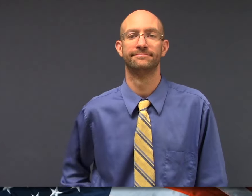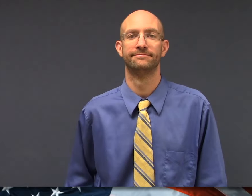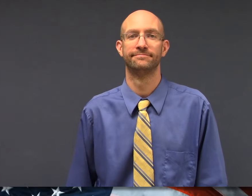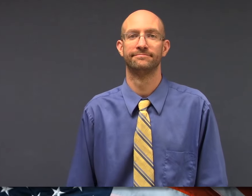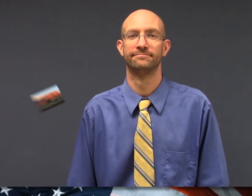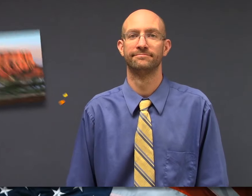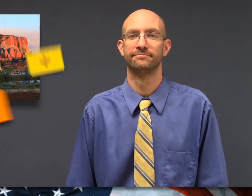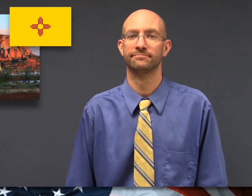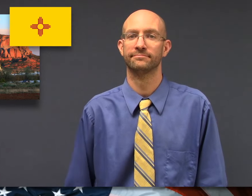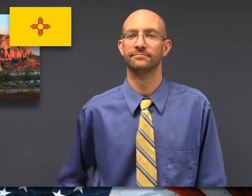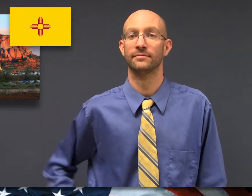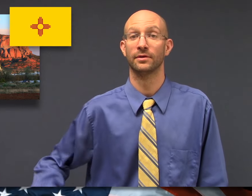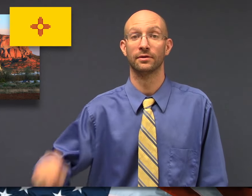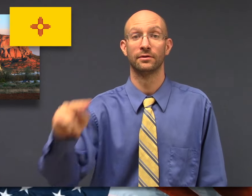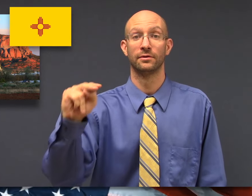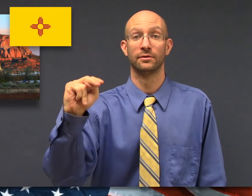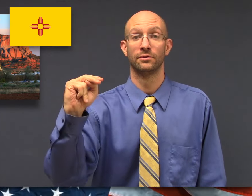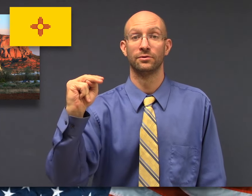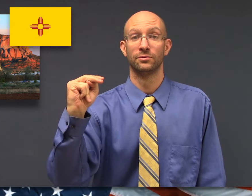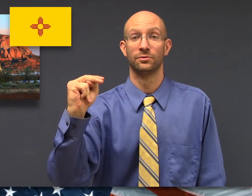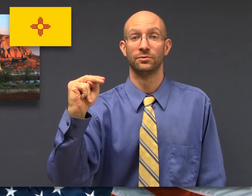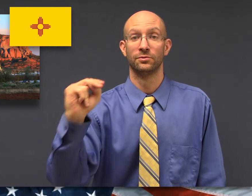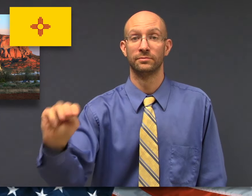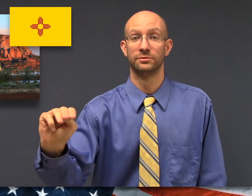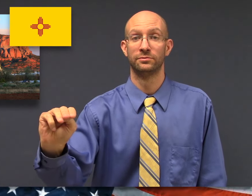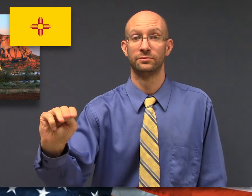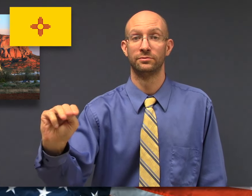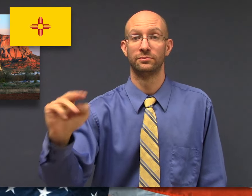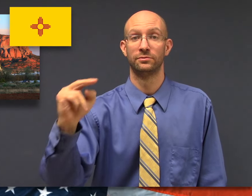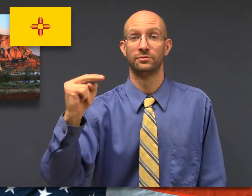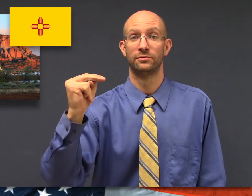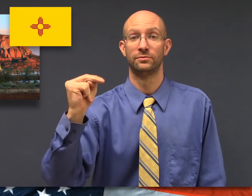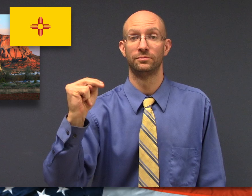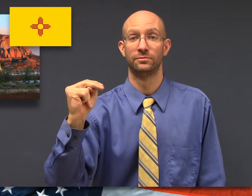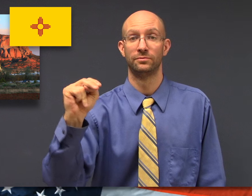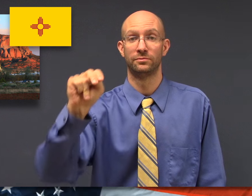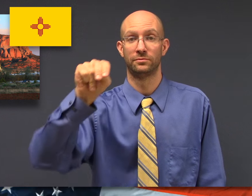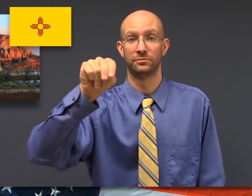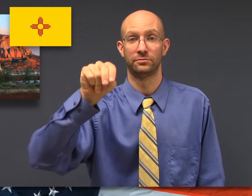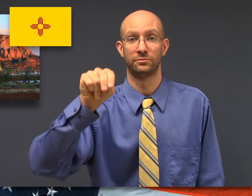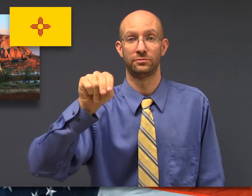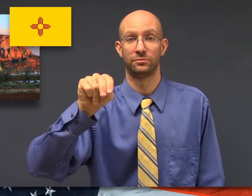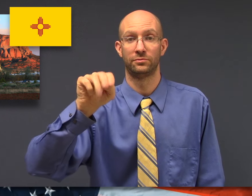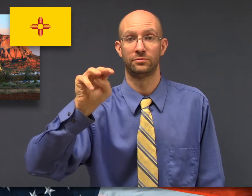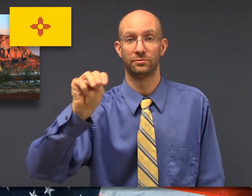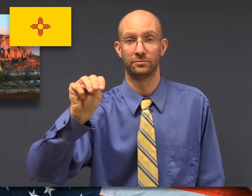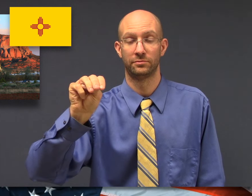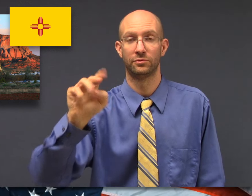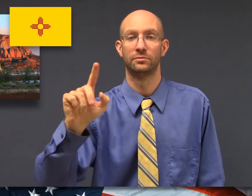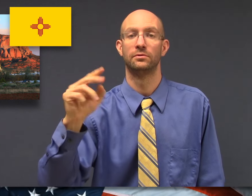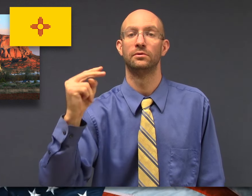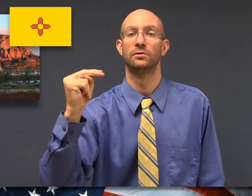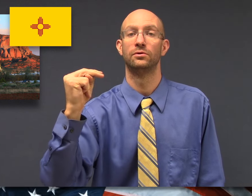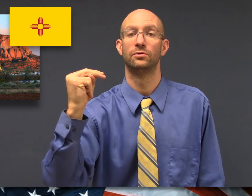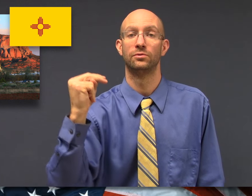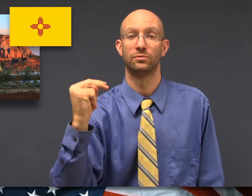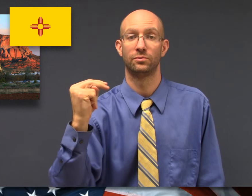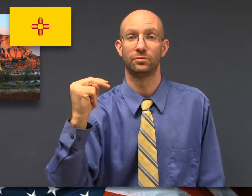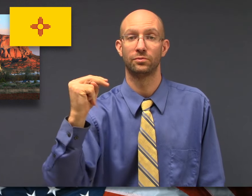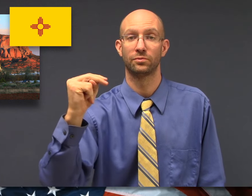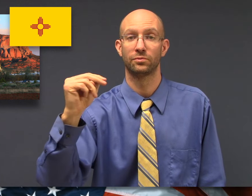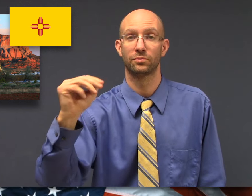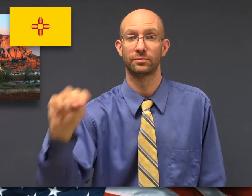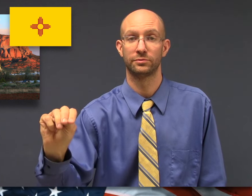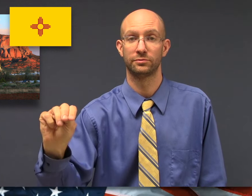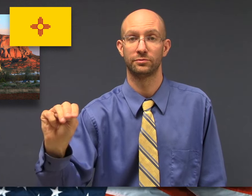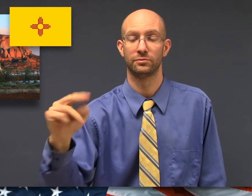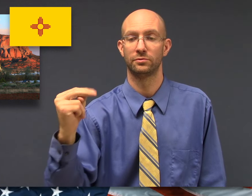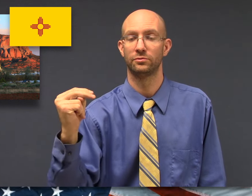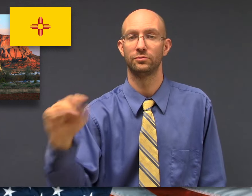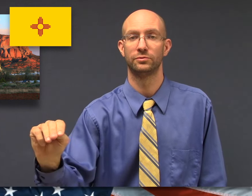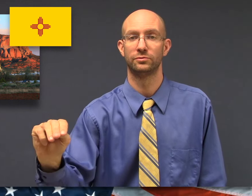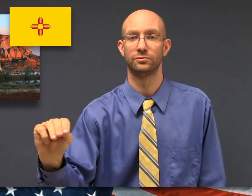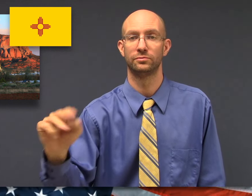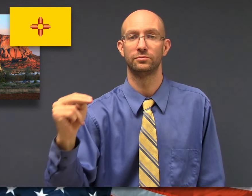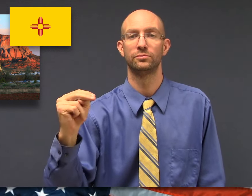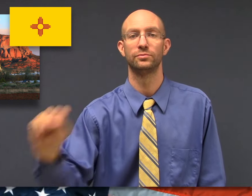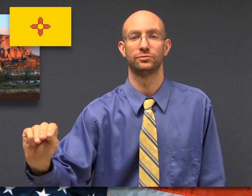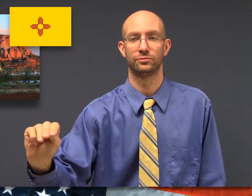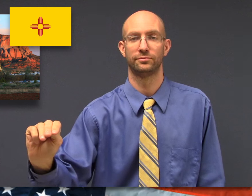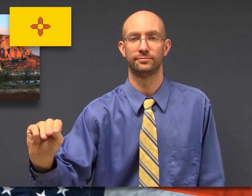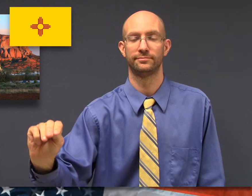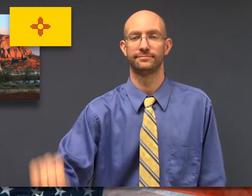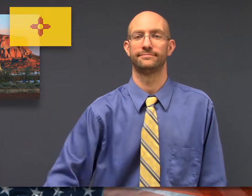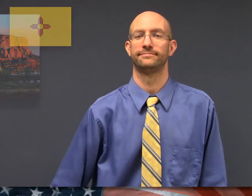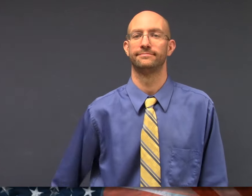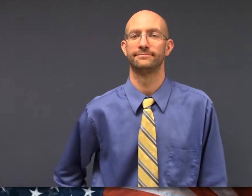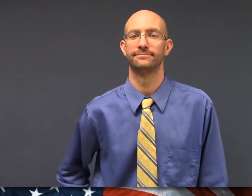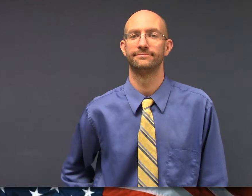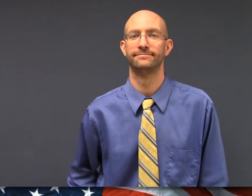fs-NM